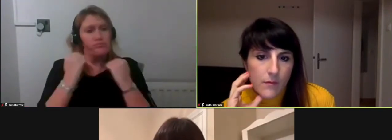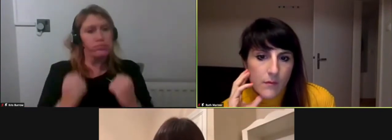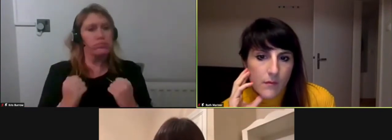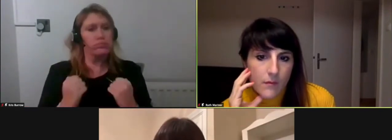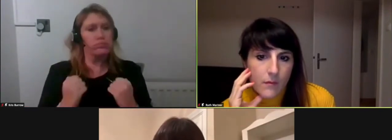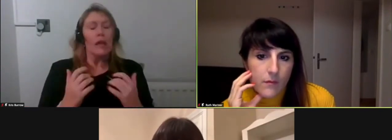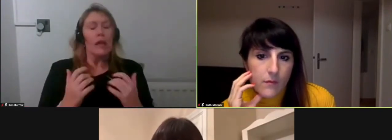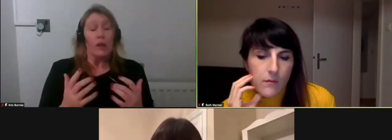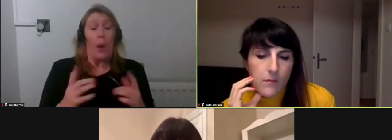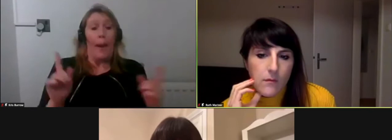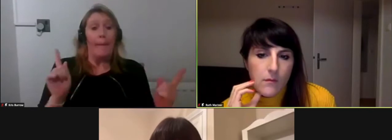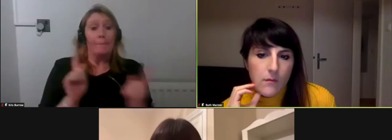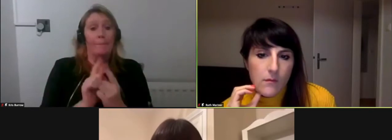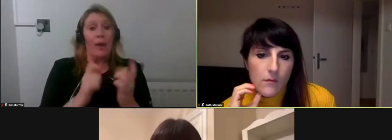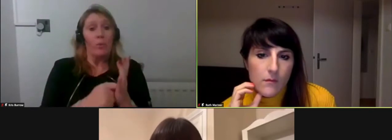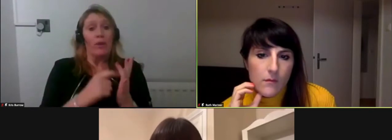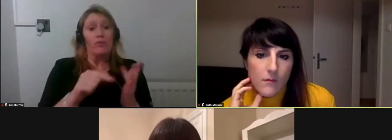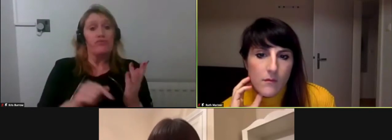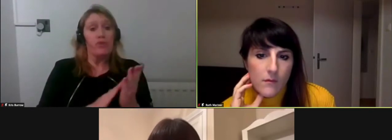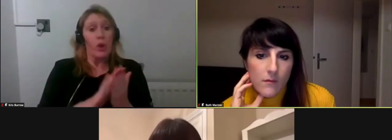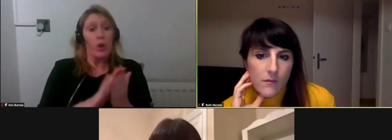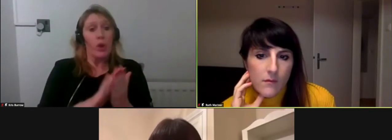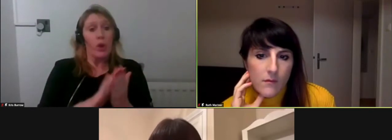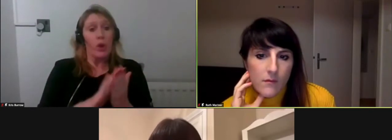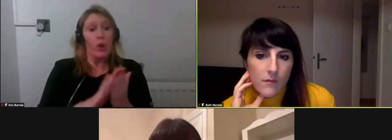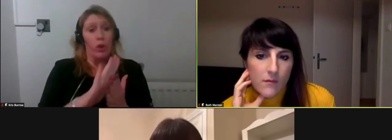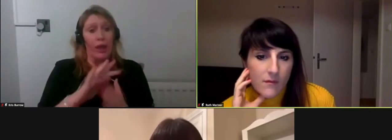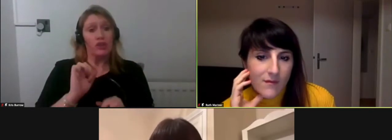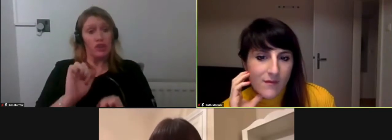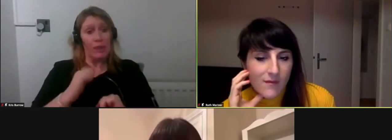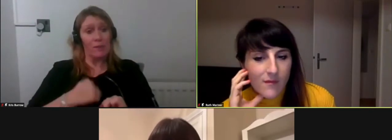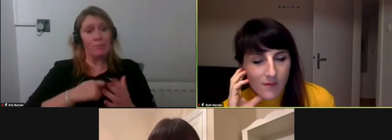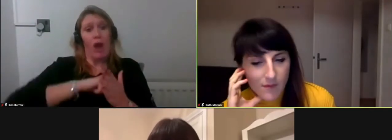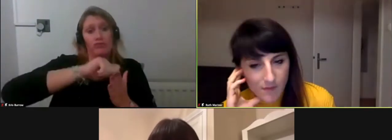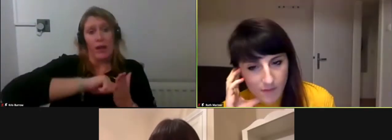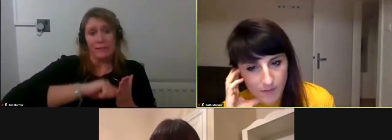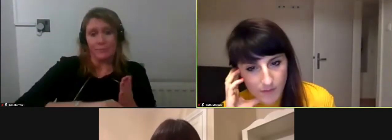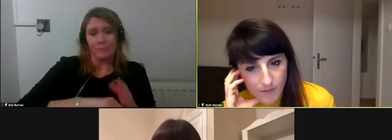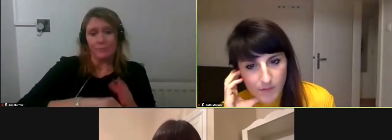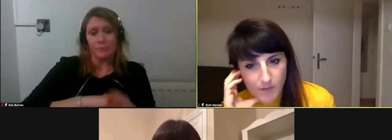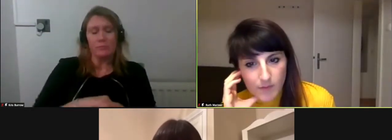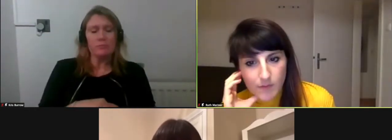and she was my allocated writer, and we had a bit of a kind of discussion about